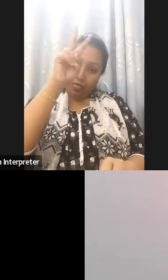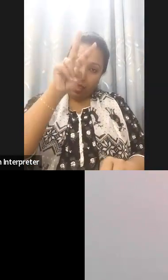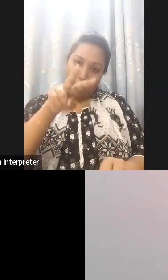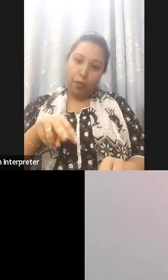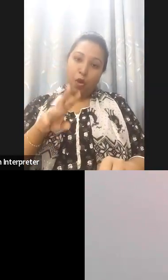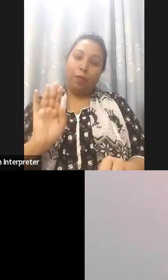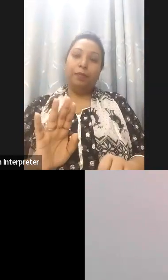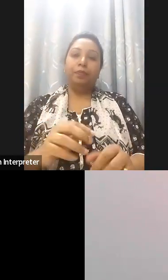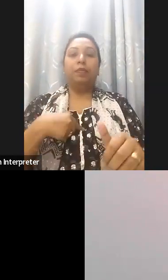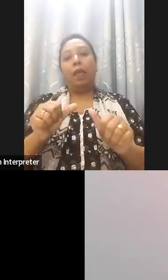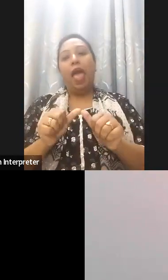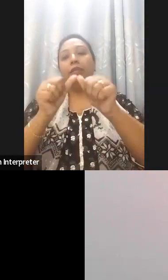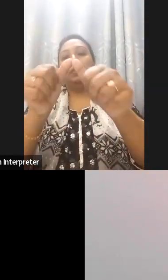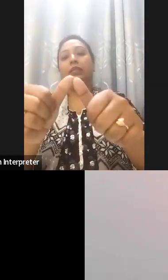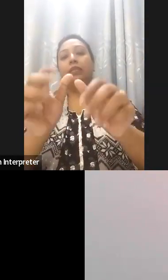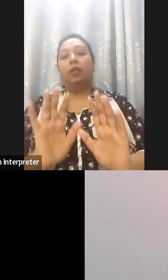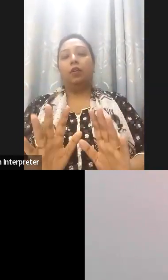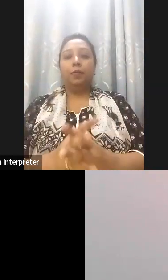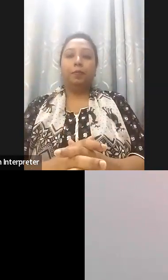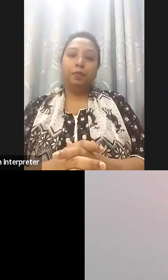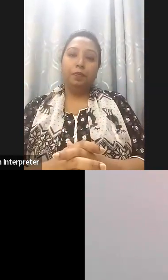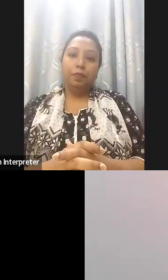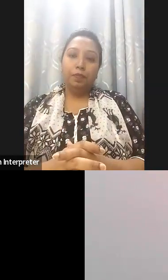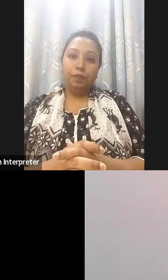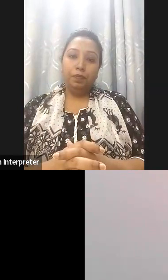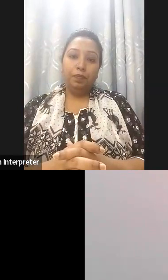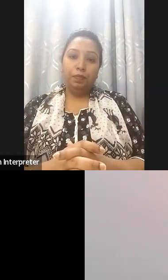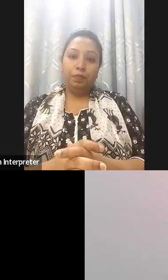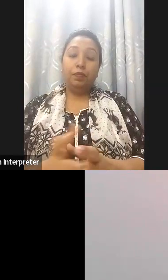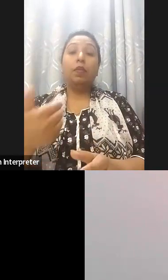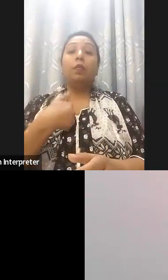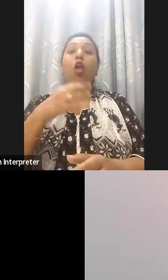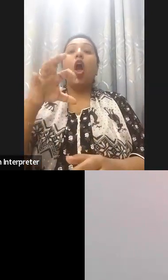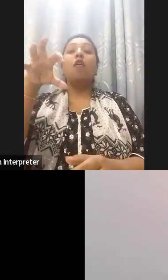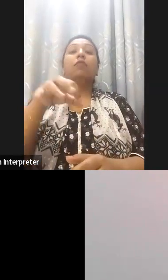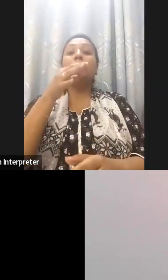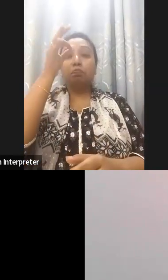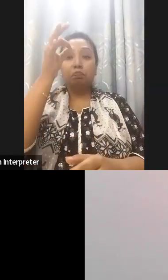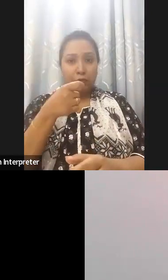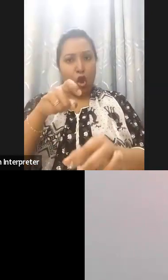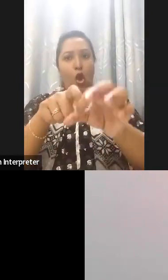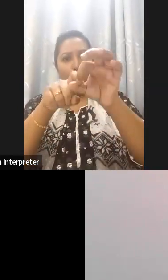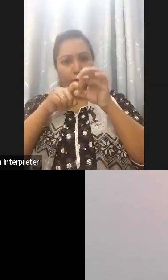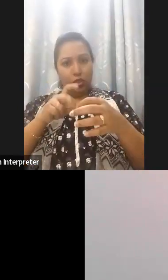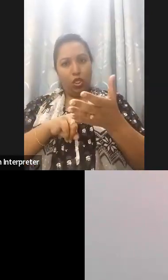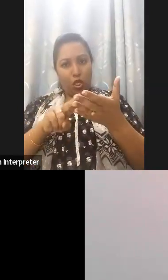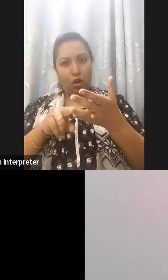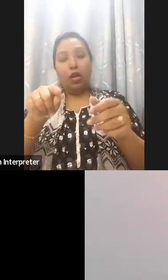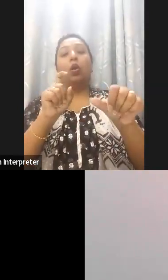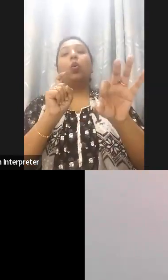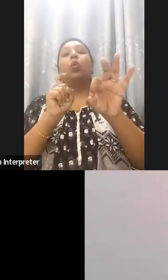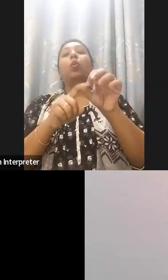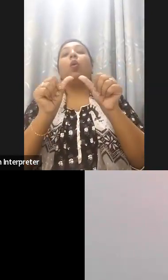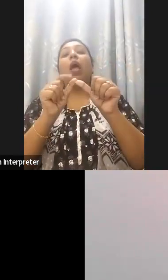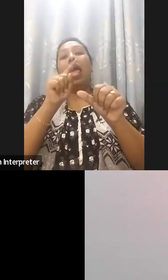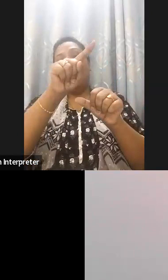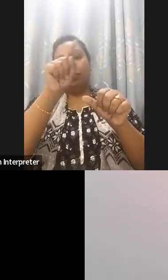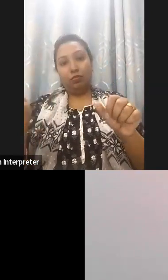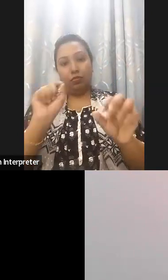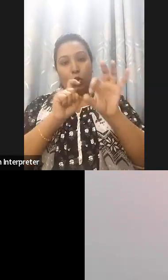dareacademy@g3ict.org. I will conclude by letting you know that the new edition of